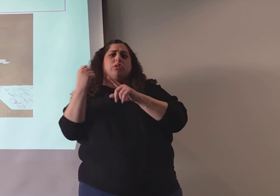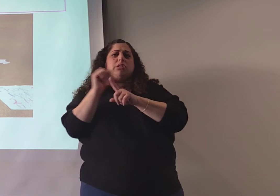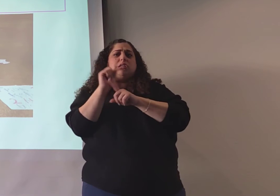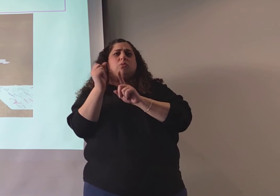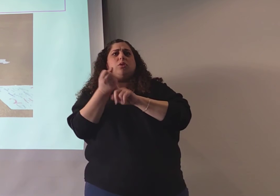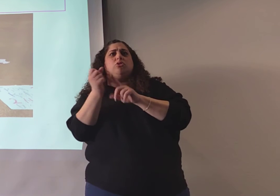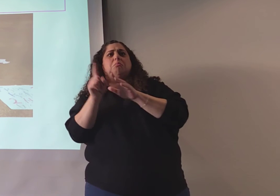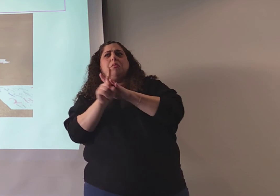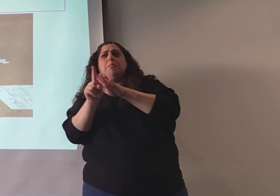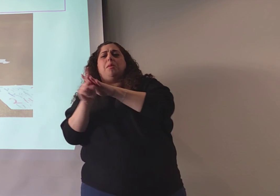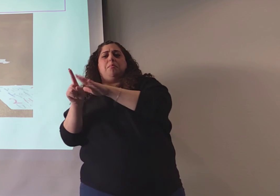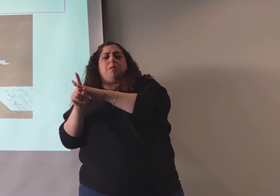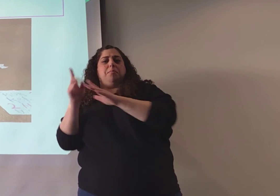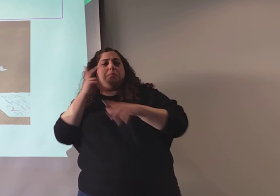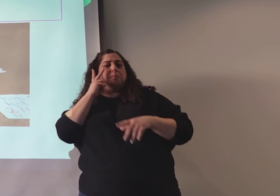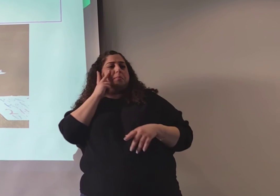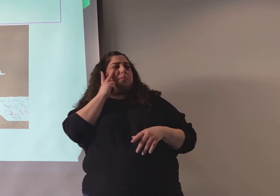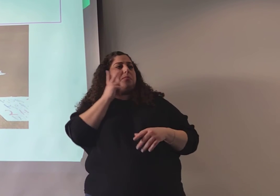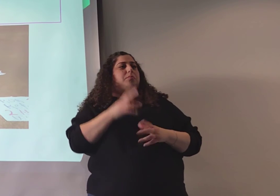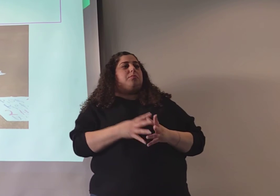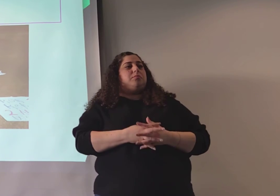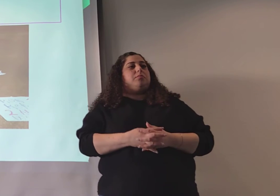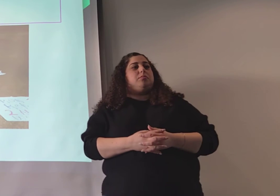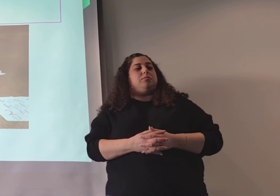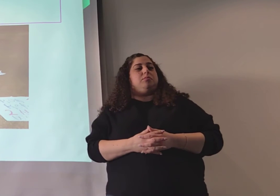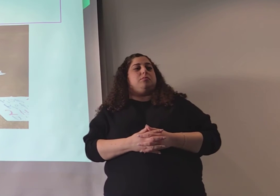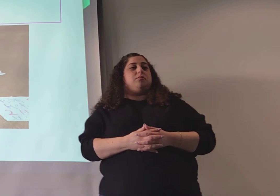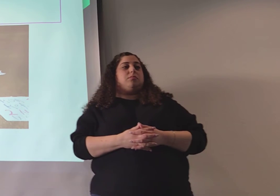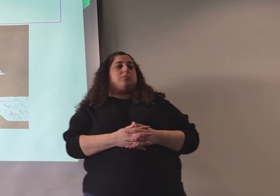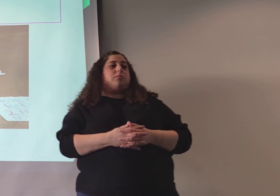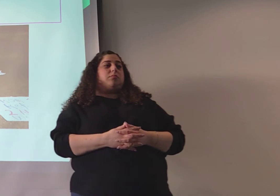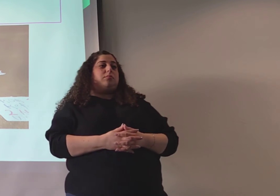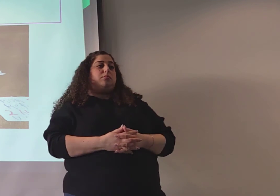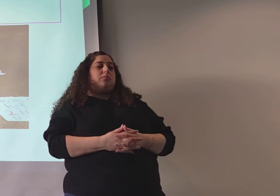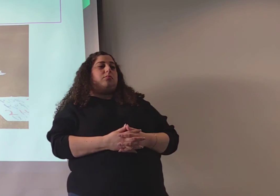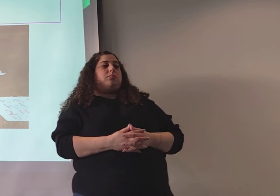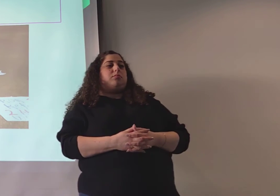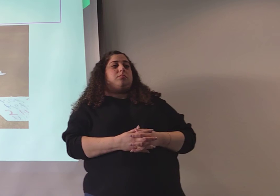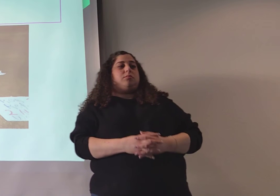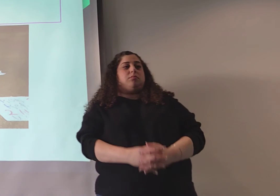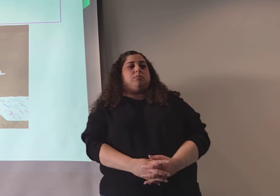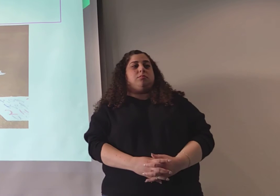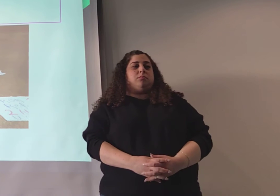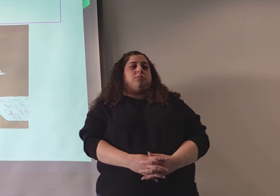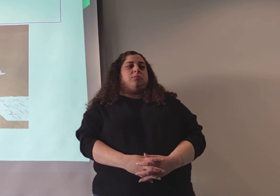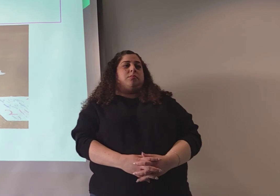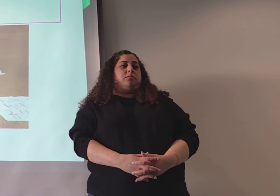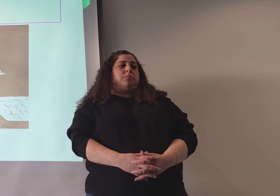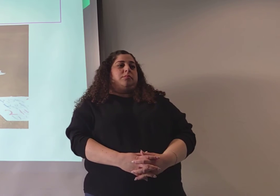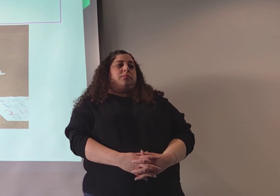Sometimes they collect rent, and through the rental assistance program, and they evict, and they're still collecting rent.